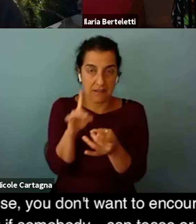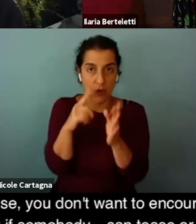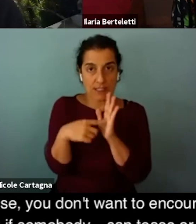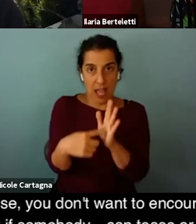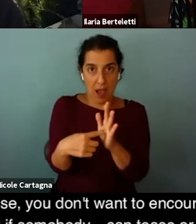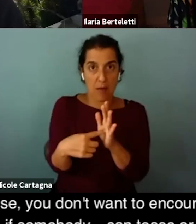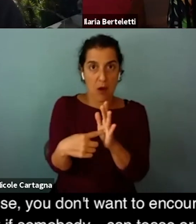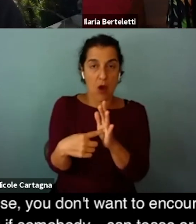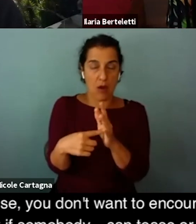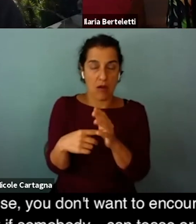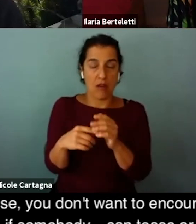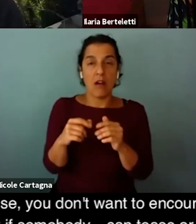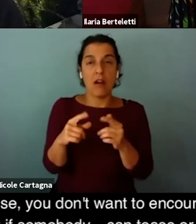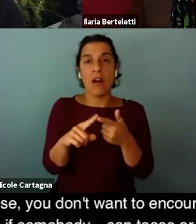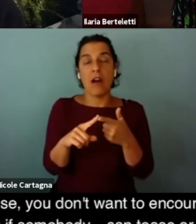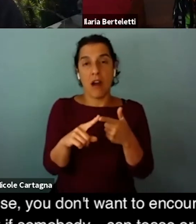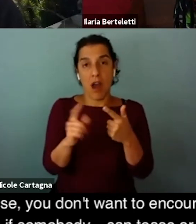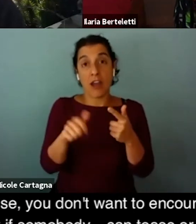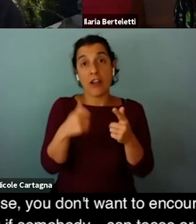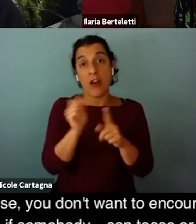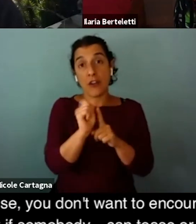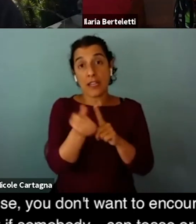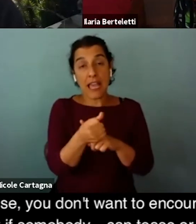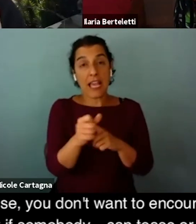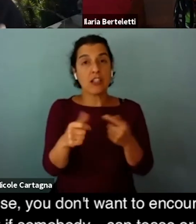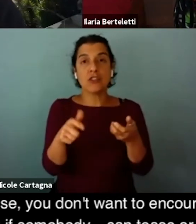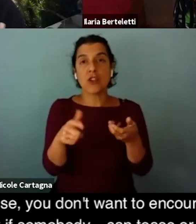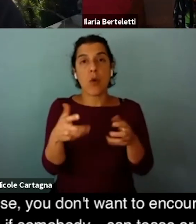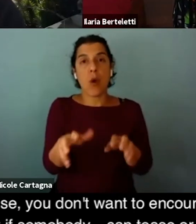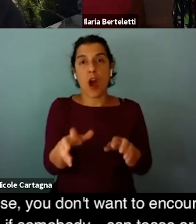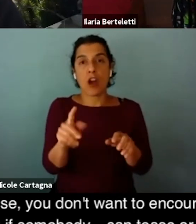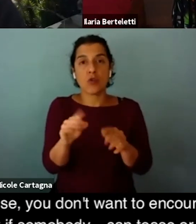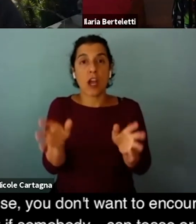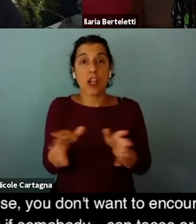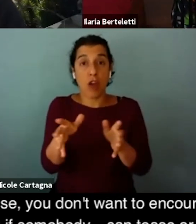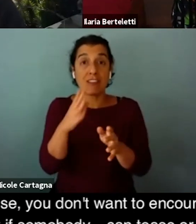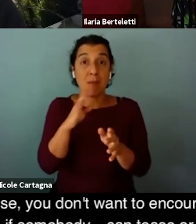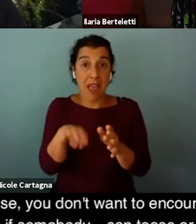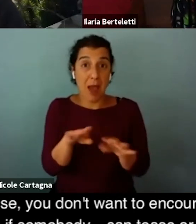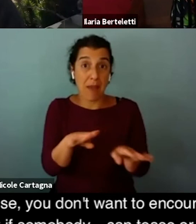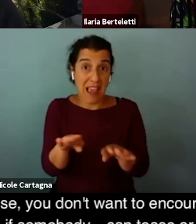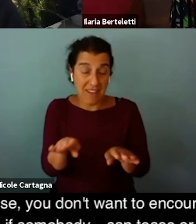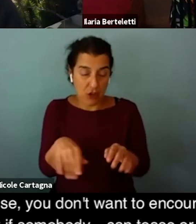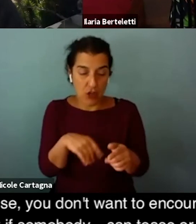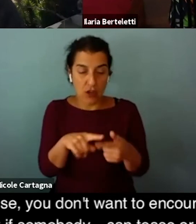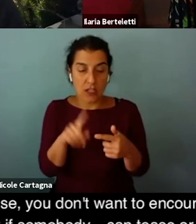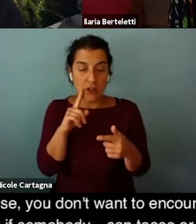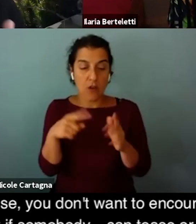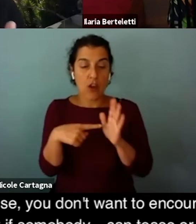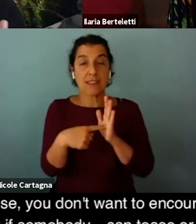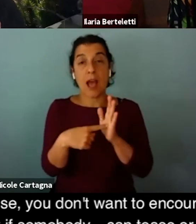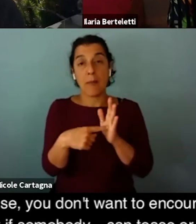then in another case you don't want to encourage bad behavior so for example you know if somebody